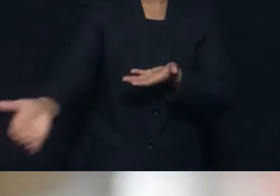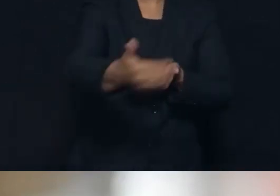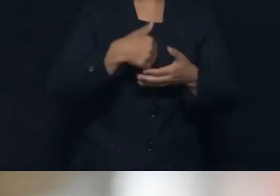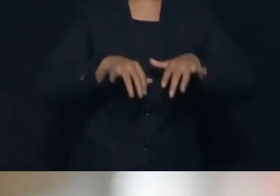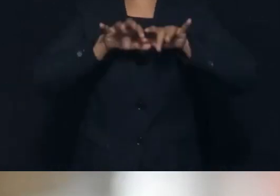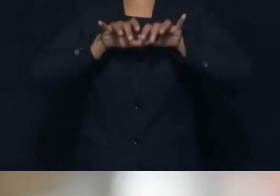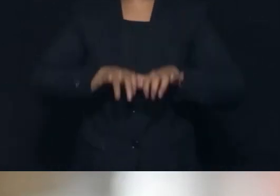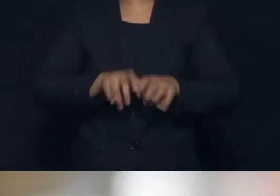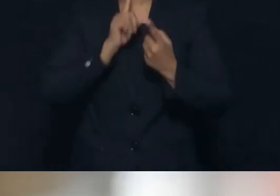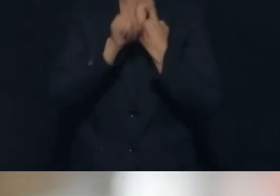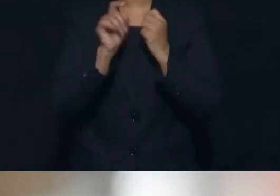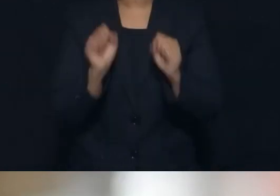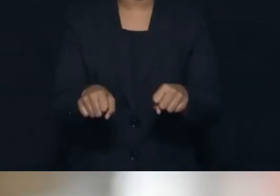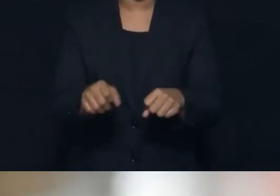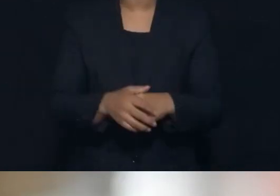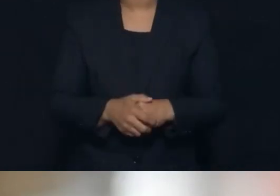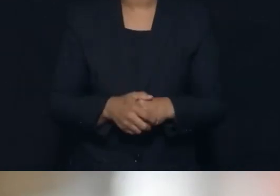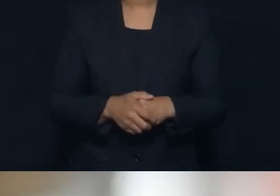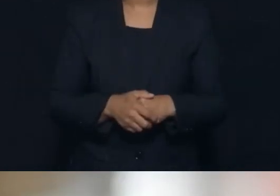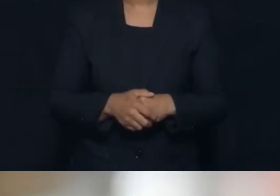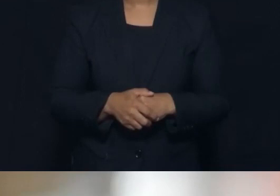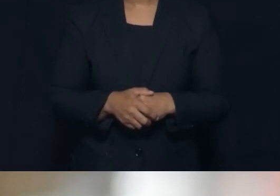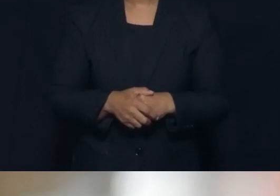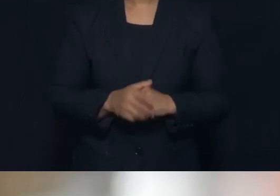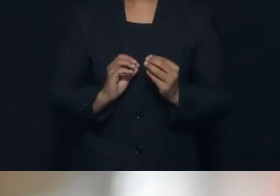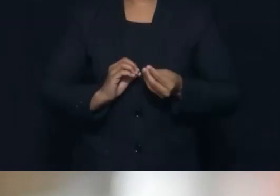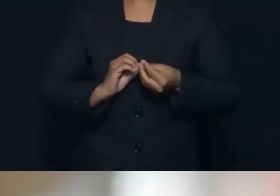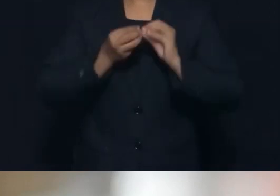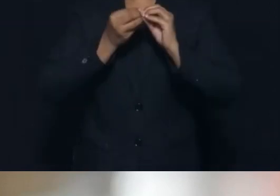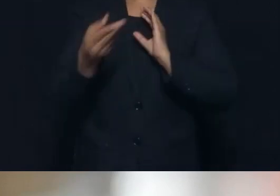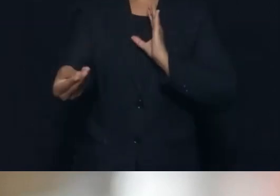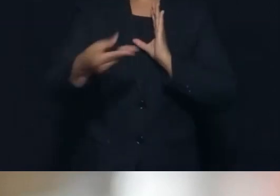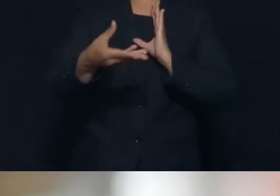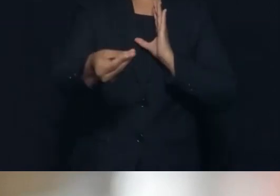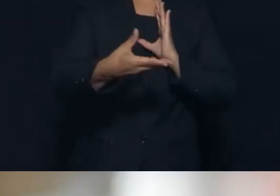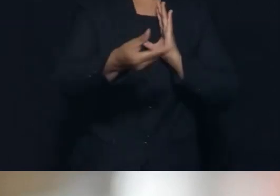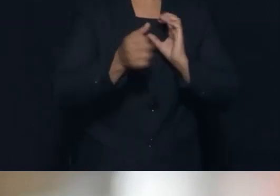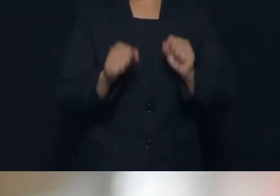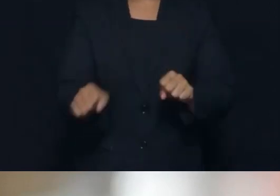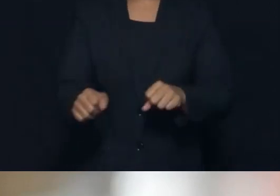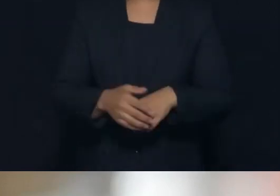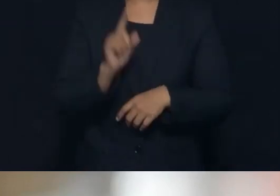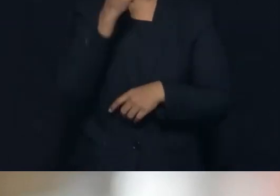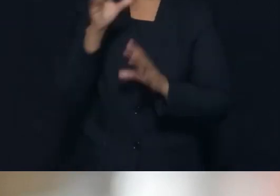Your question was about national level. The association of businesses across industries, the persons with disabilities and their organisations,